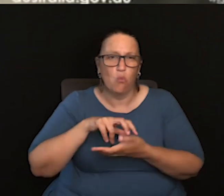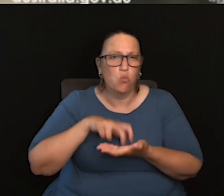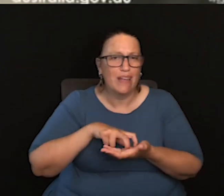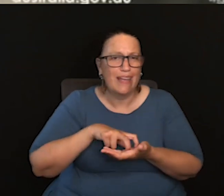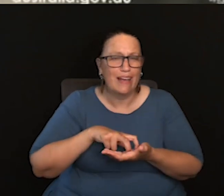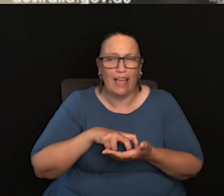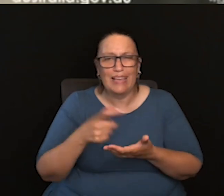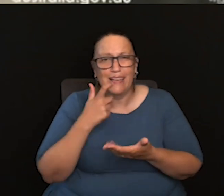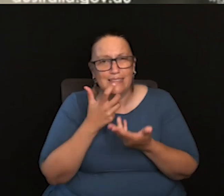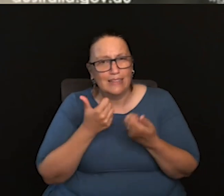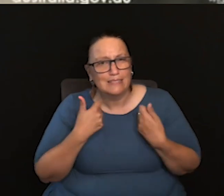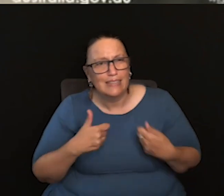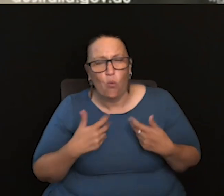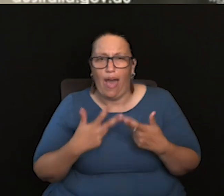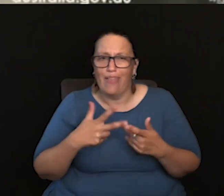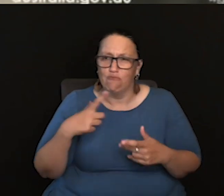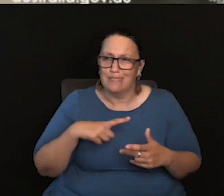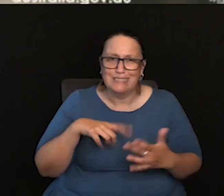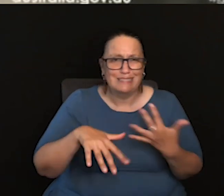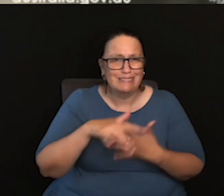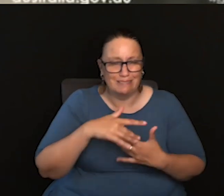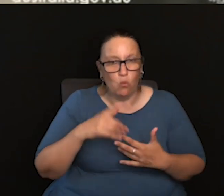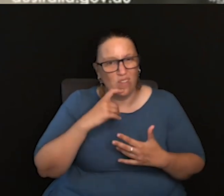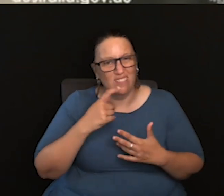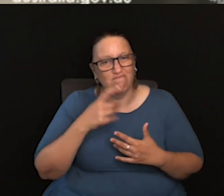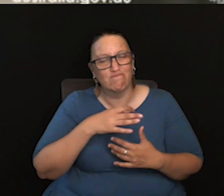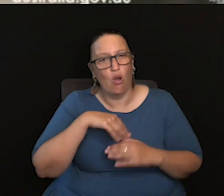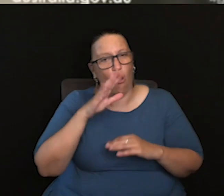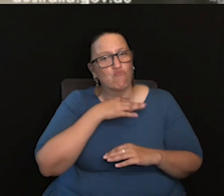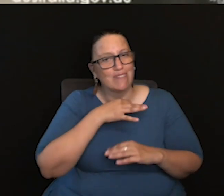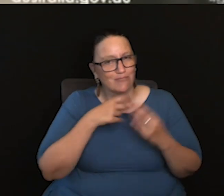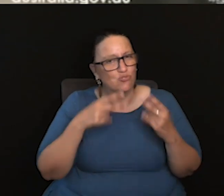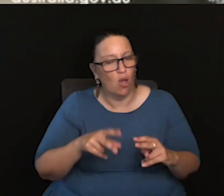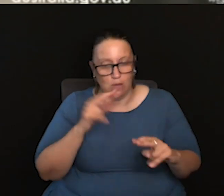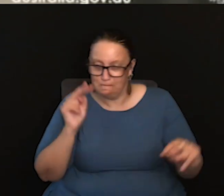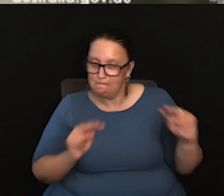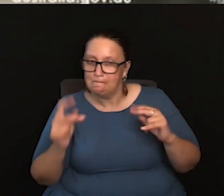But the supplies and logistics are in place to deliver that if it's required.